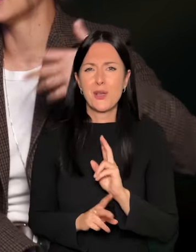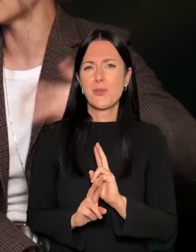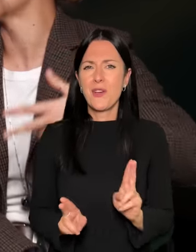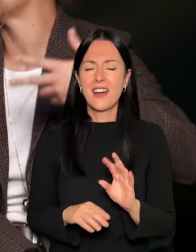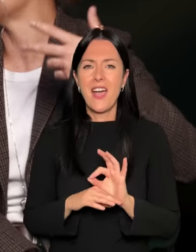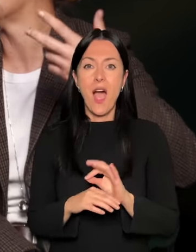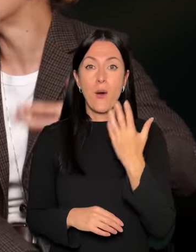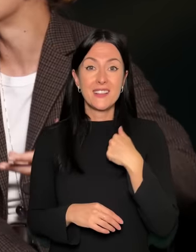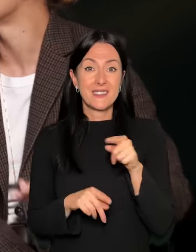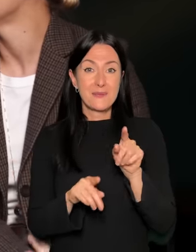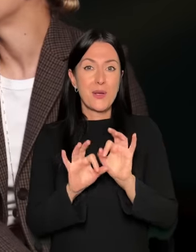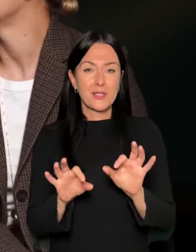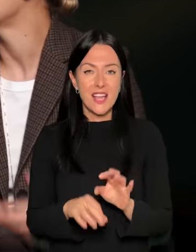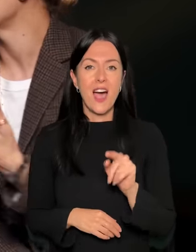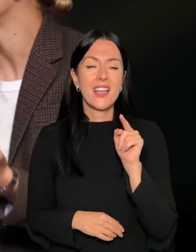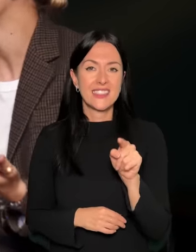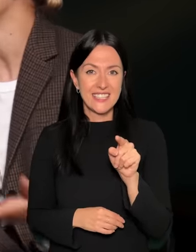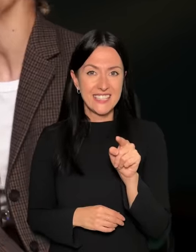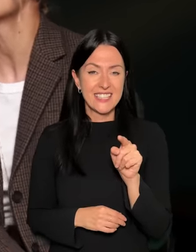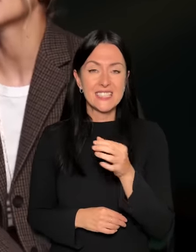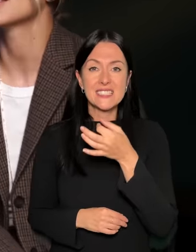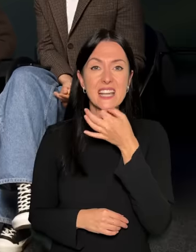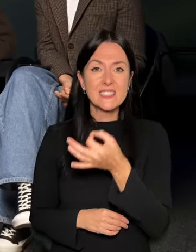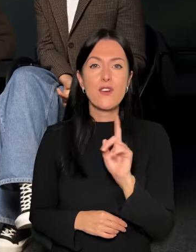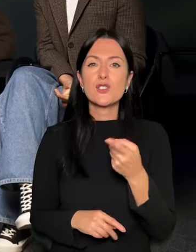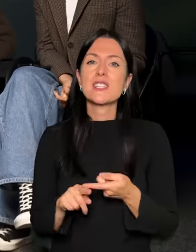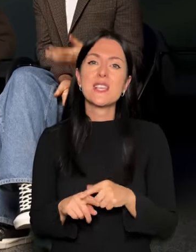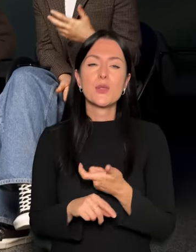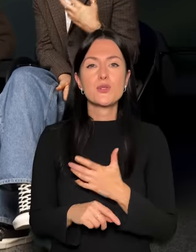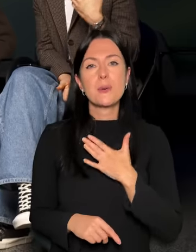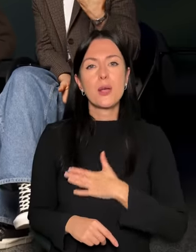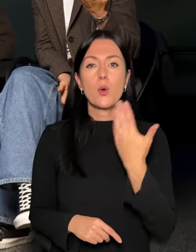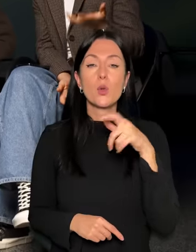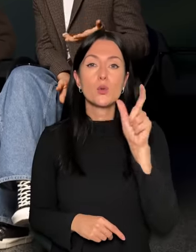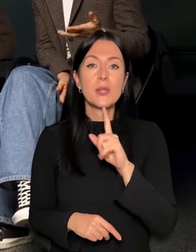who had a really nice announcer-like voice. When I told you this, you said it's very pleasant